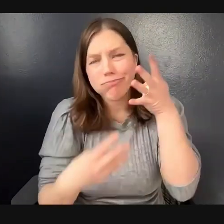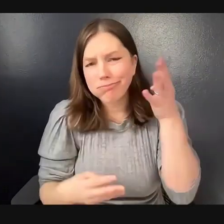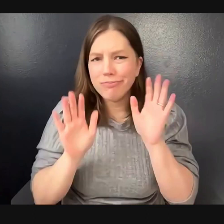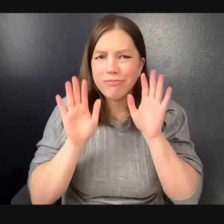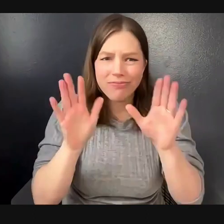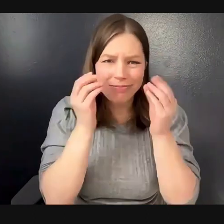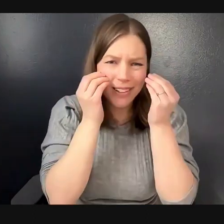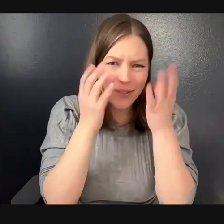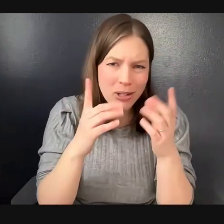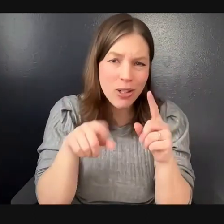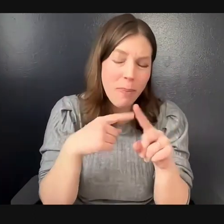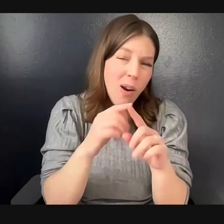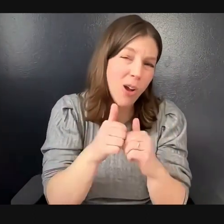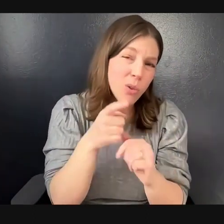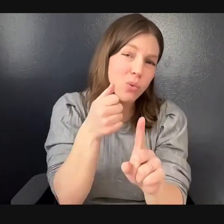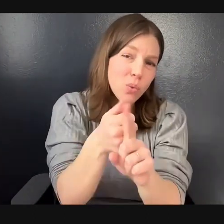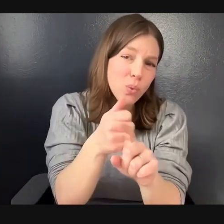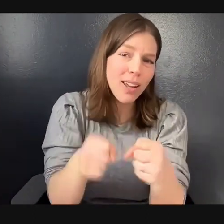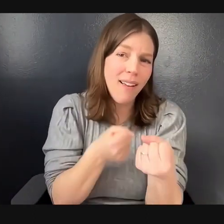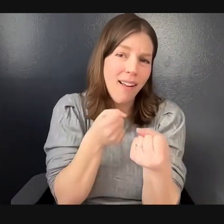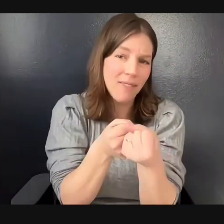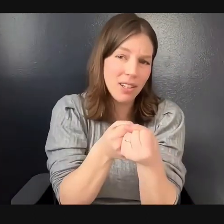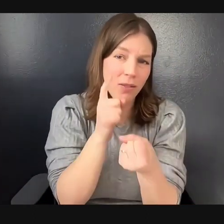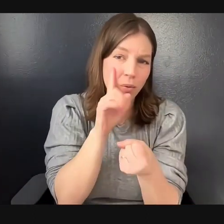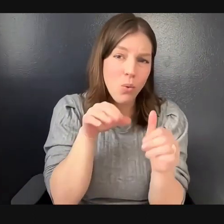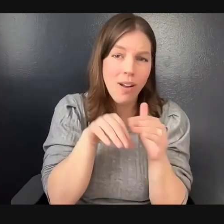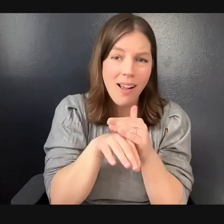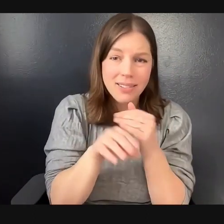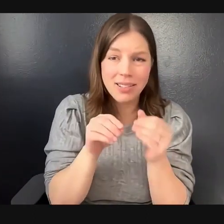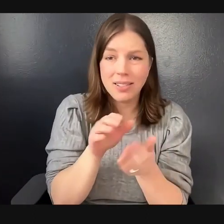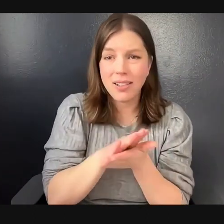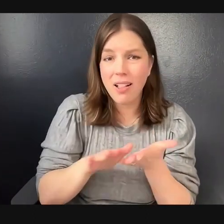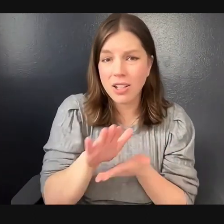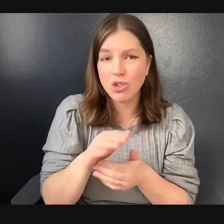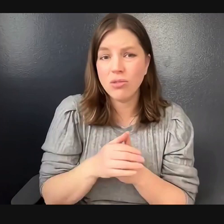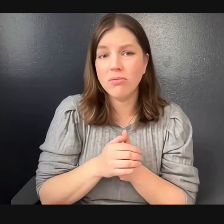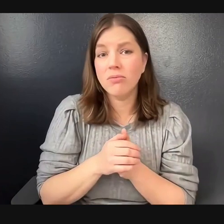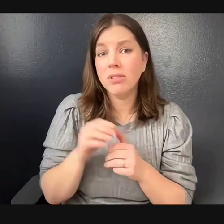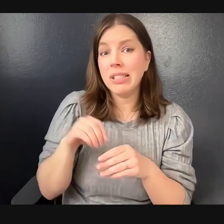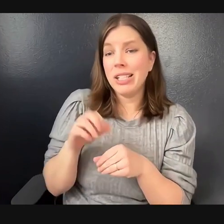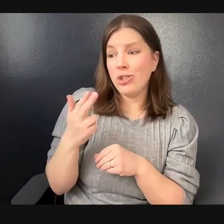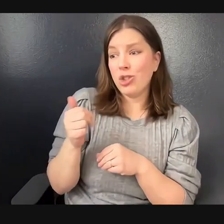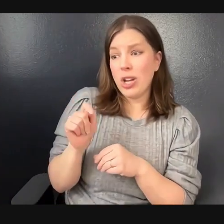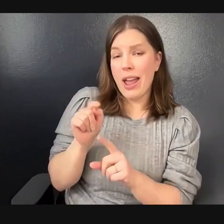Our website contains a host of resources that can help guide you through getting the access you